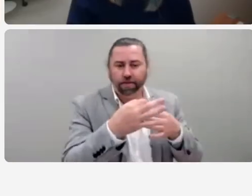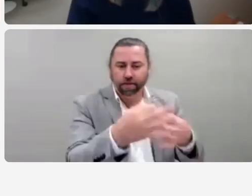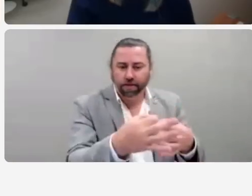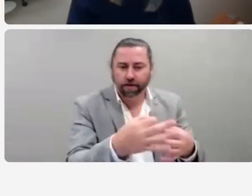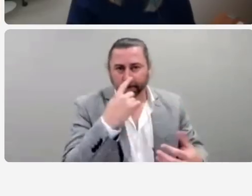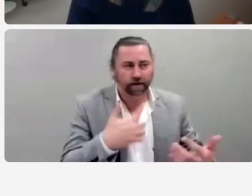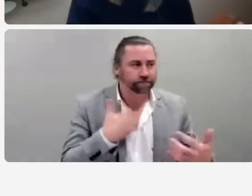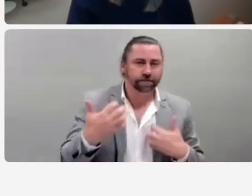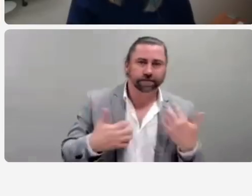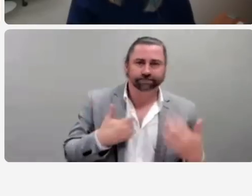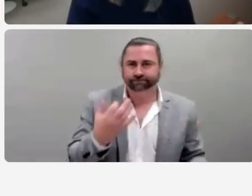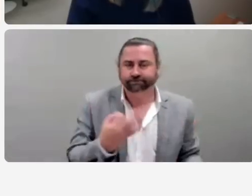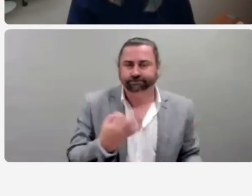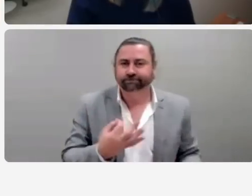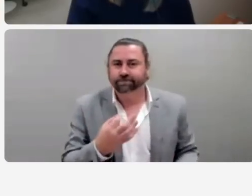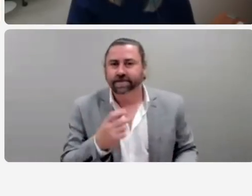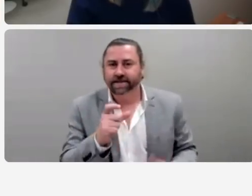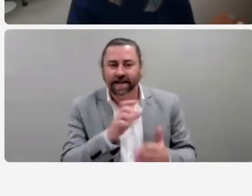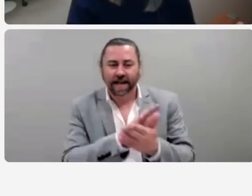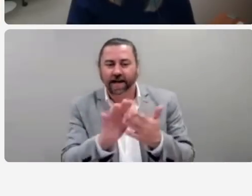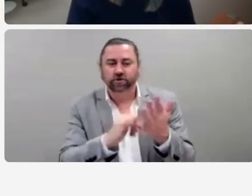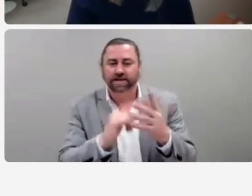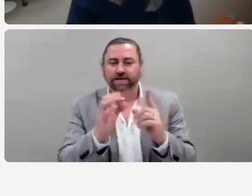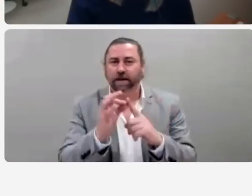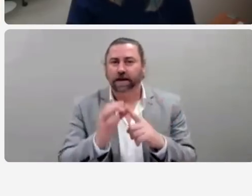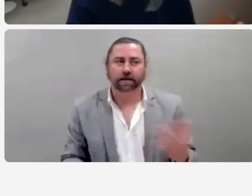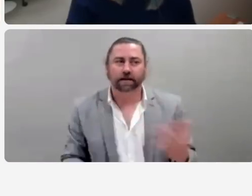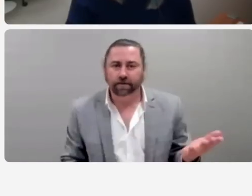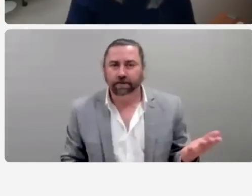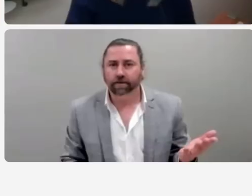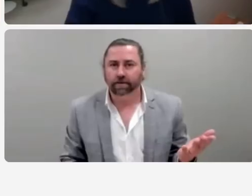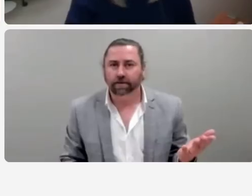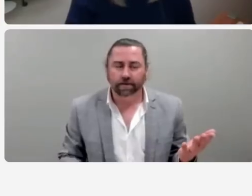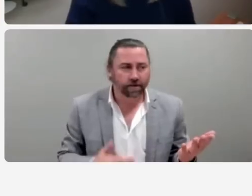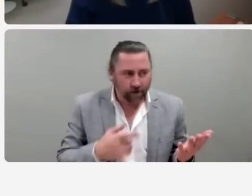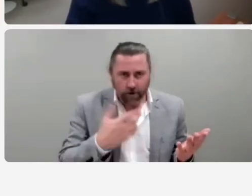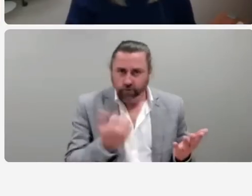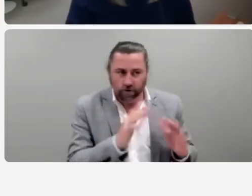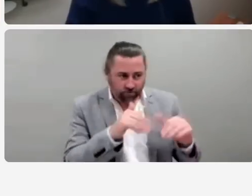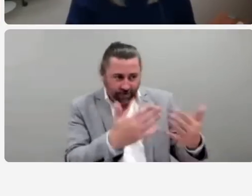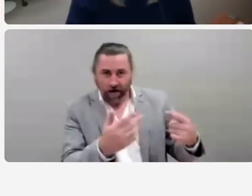In CHSP there's not the amount of provision that there should be and the Government's made some